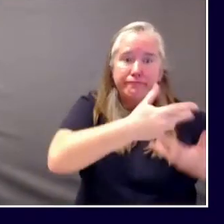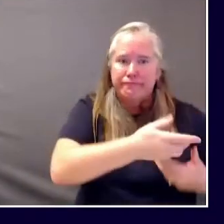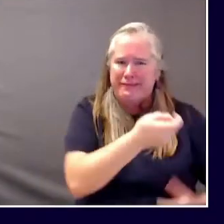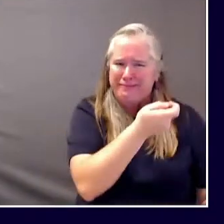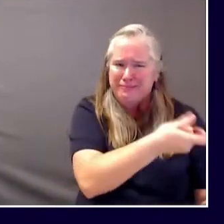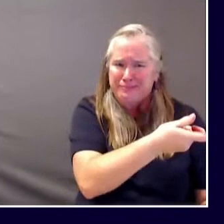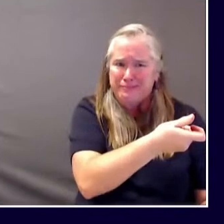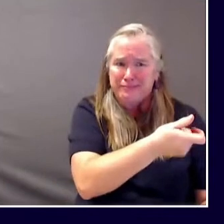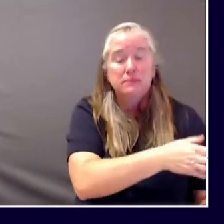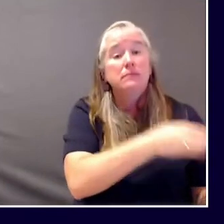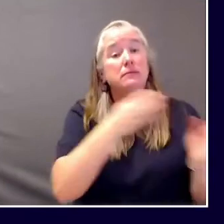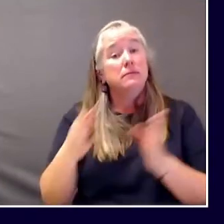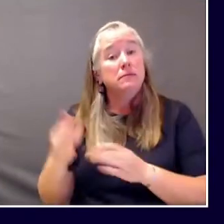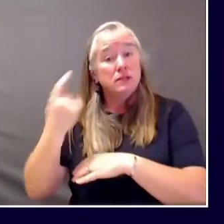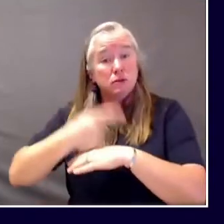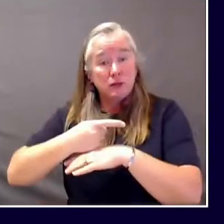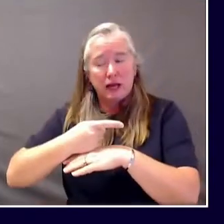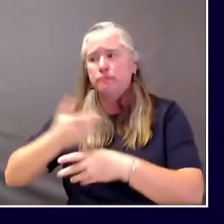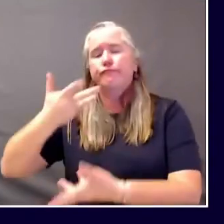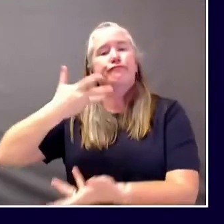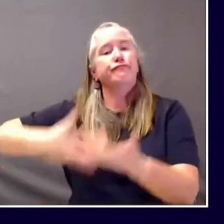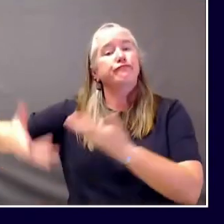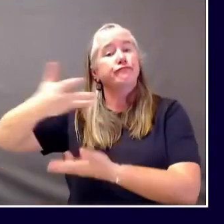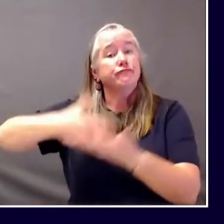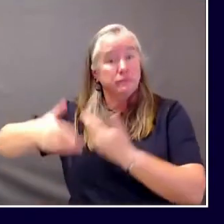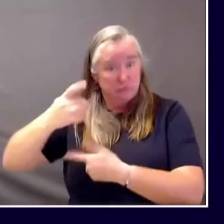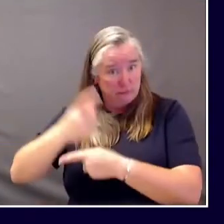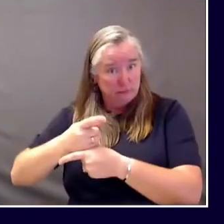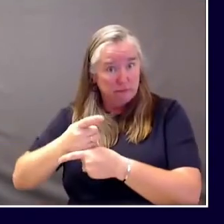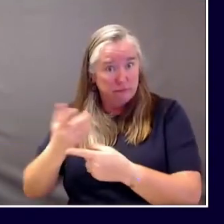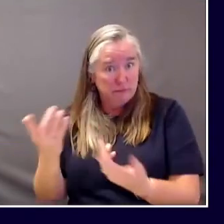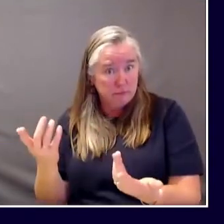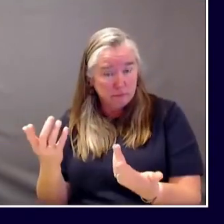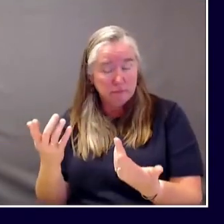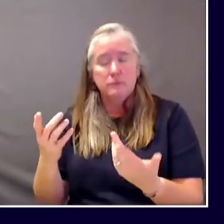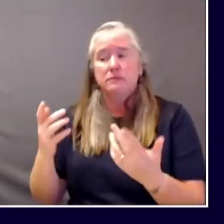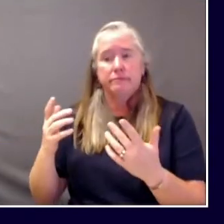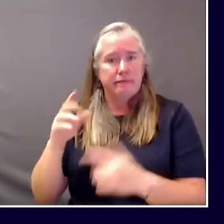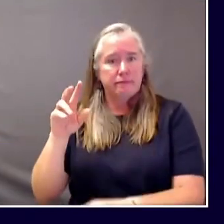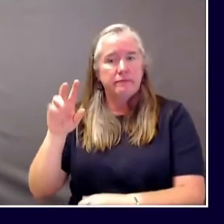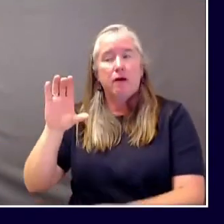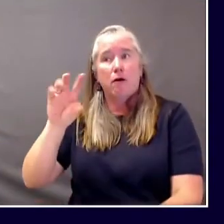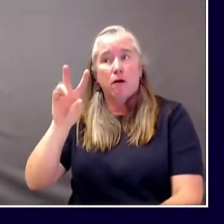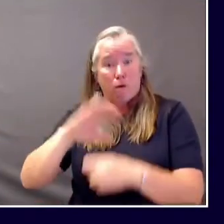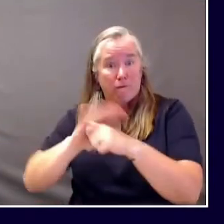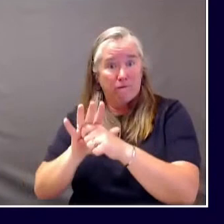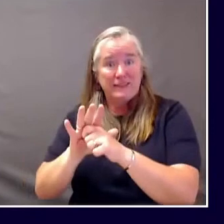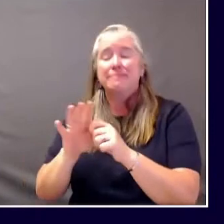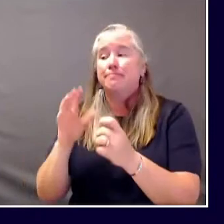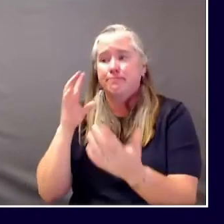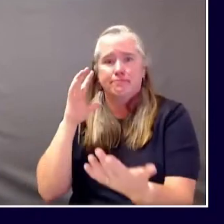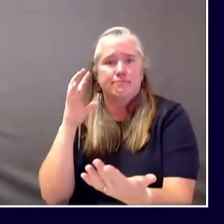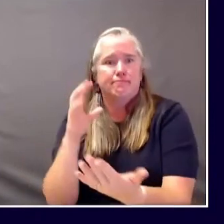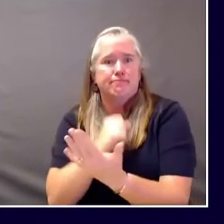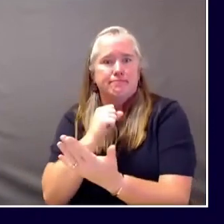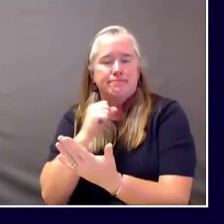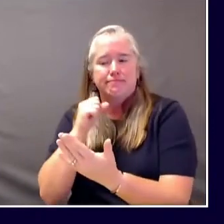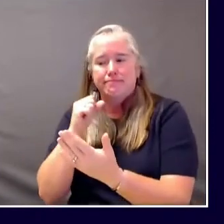but today we're talking about